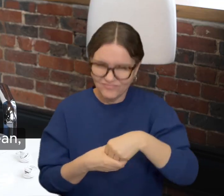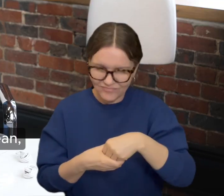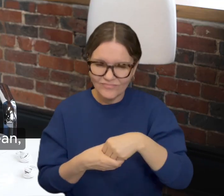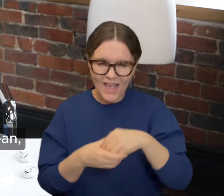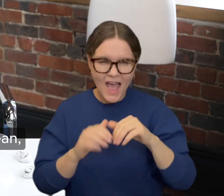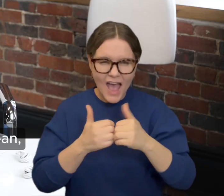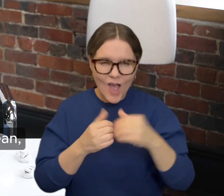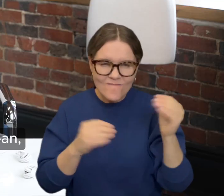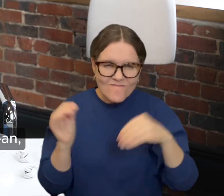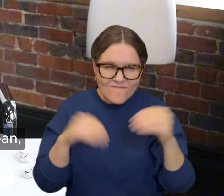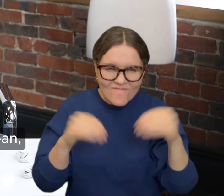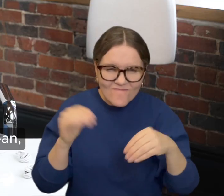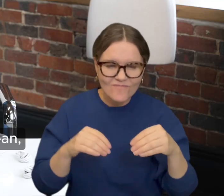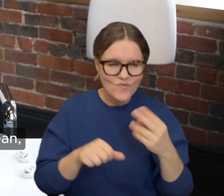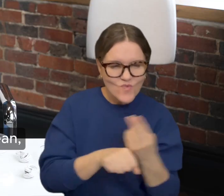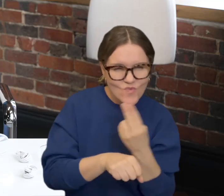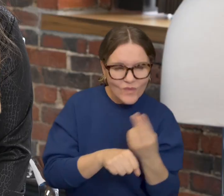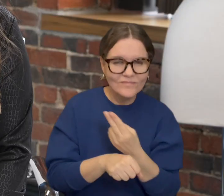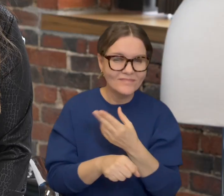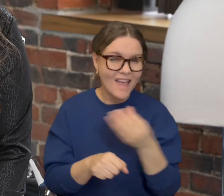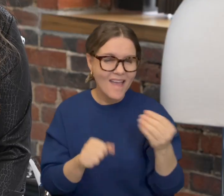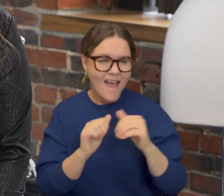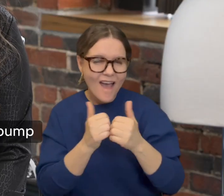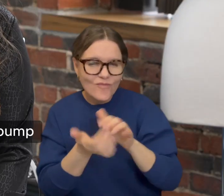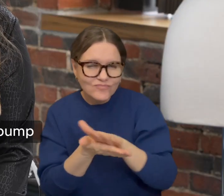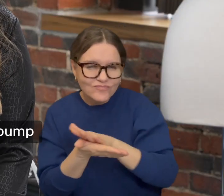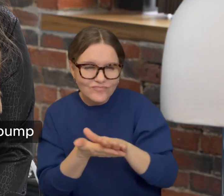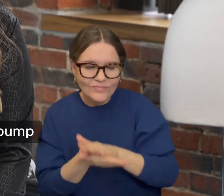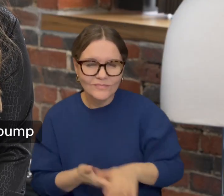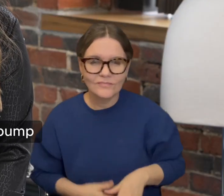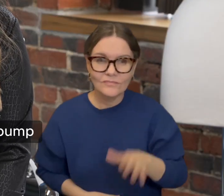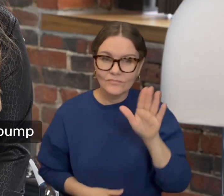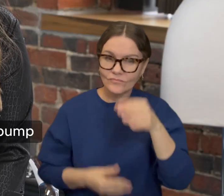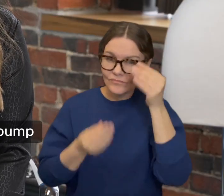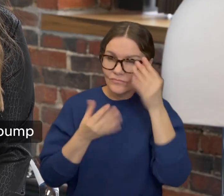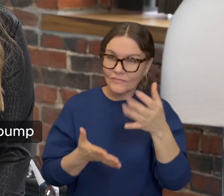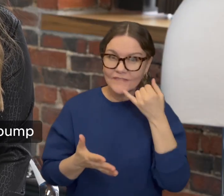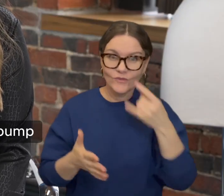how to use and how to clean and by the way if you haven't ordered your pump through Insurance